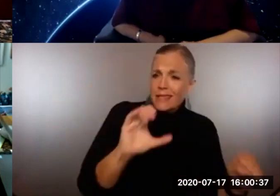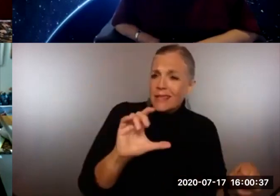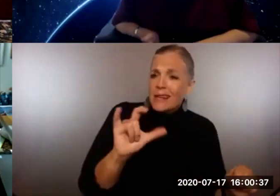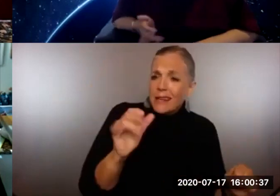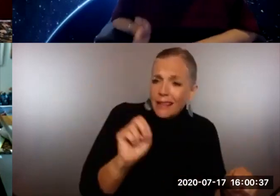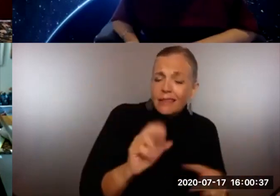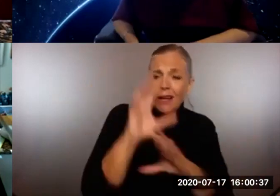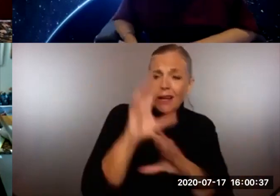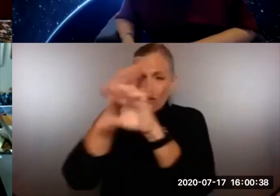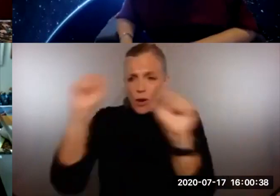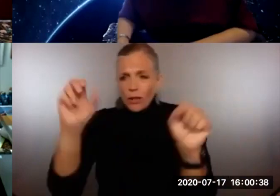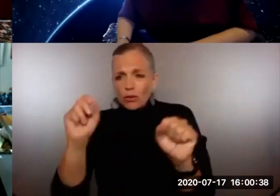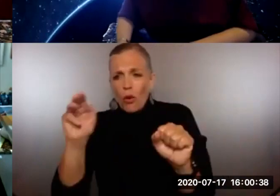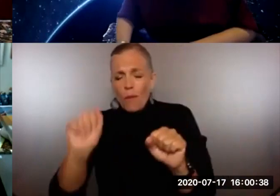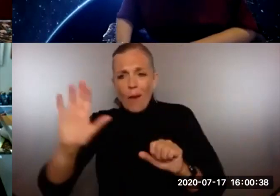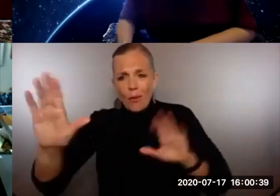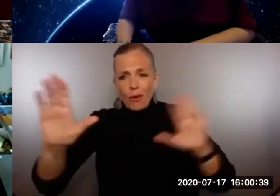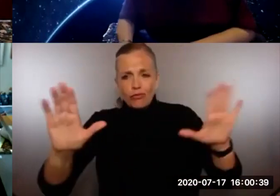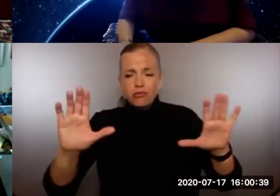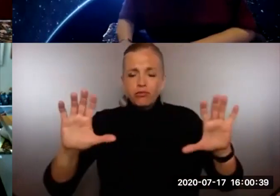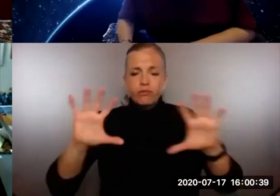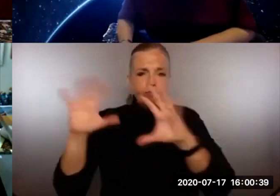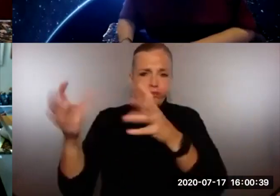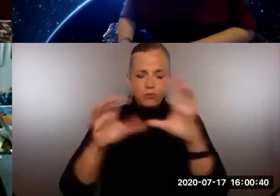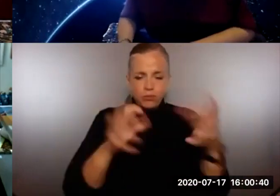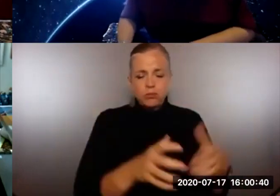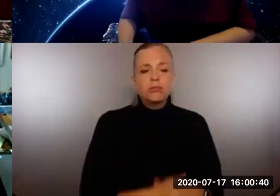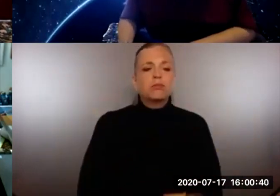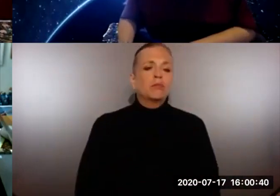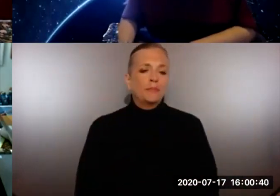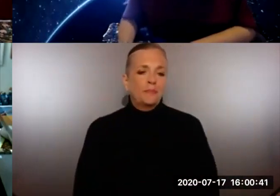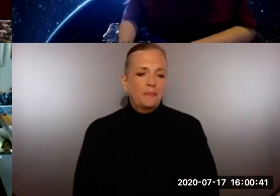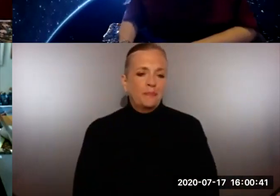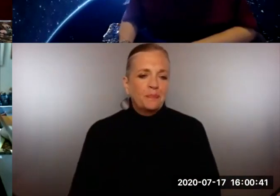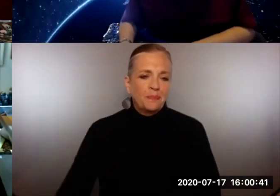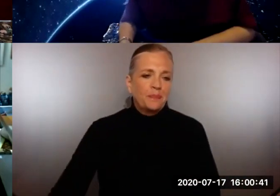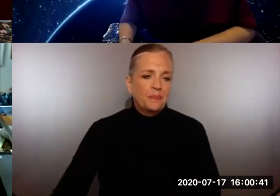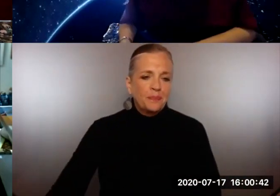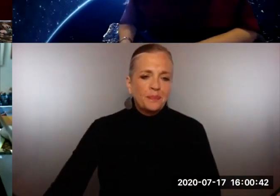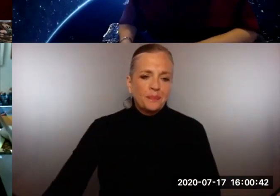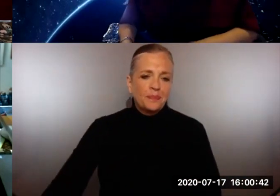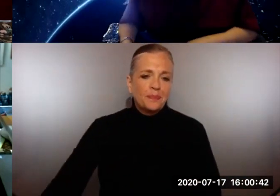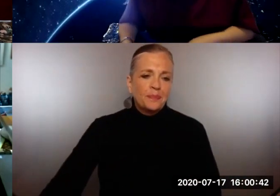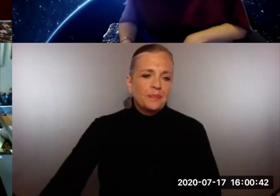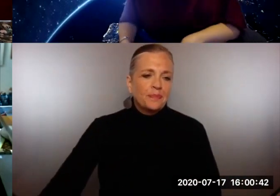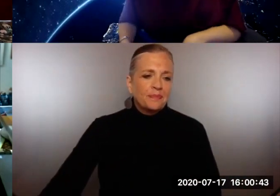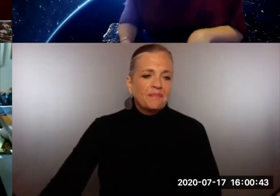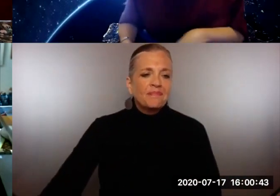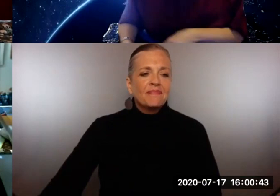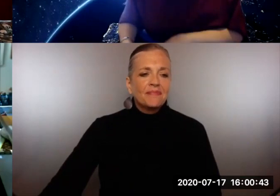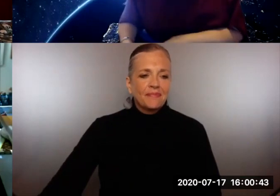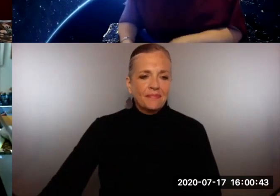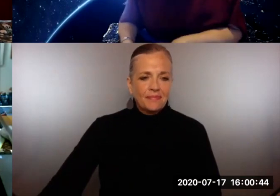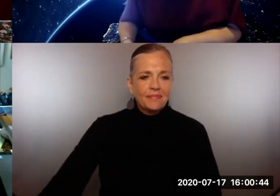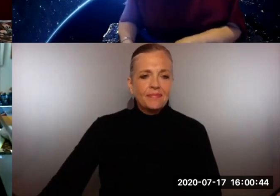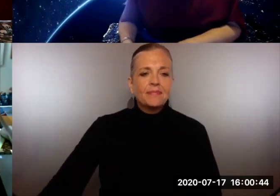Her social media platform, The Heumann Perspective, explores intersectionality and disability rights.